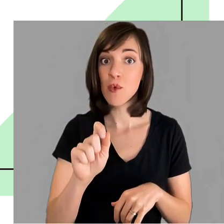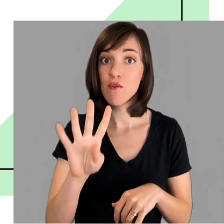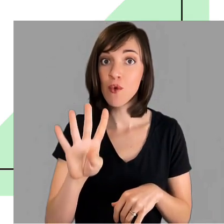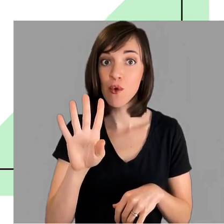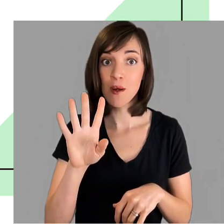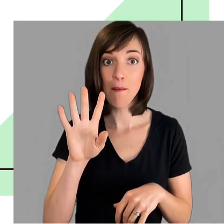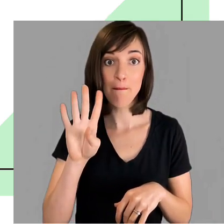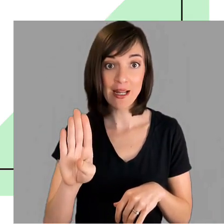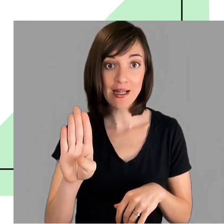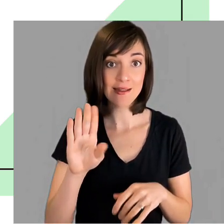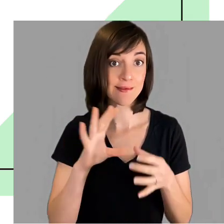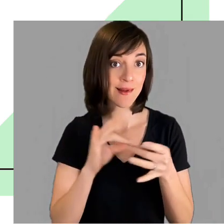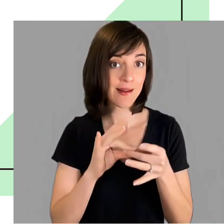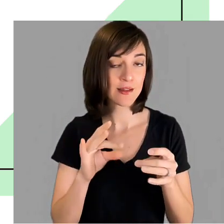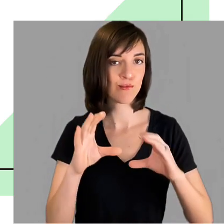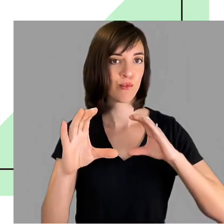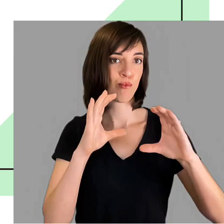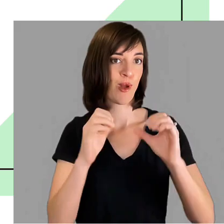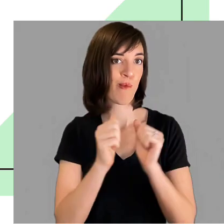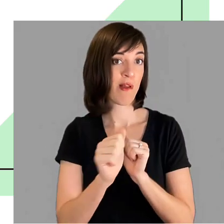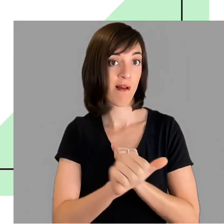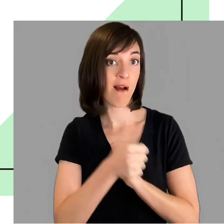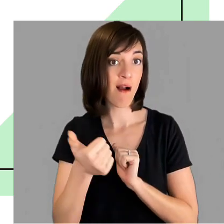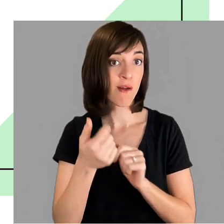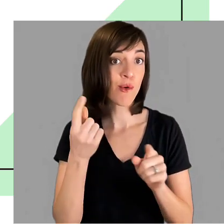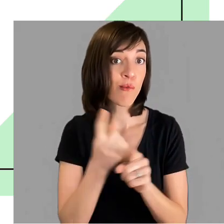“Communicate with others in ways appropriate for the relationship,